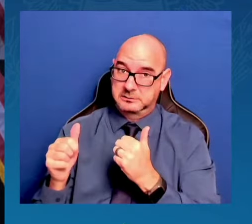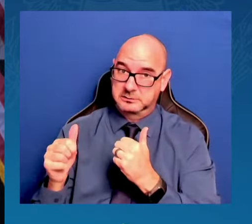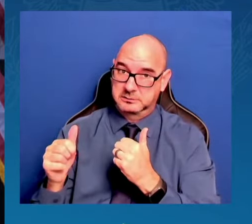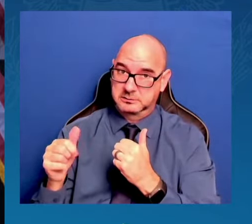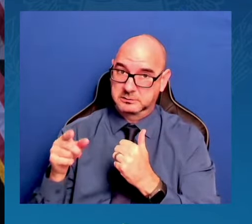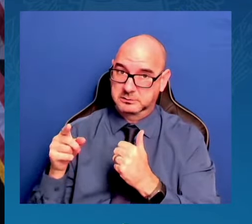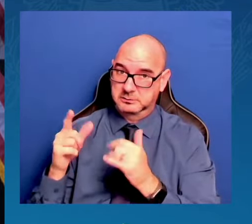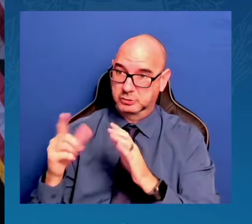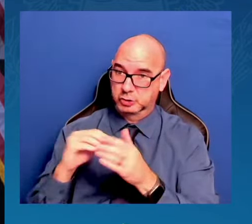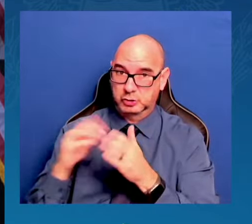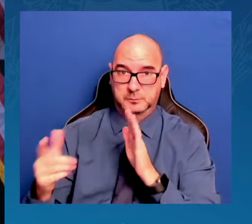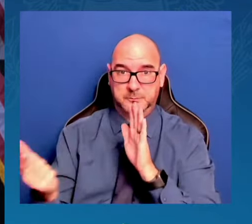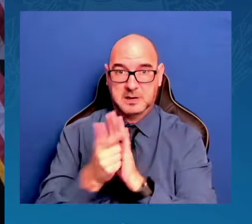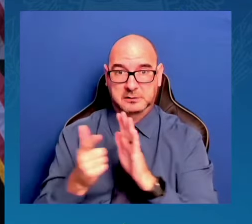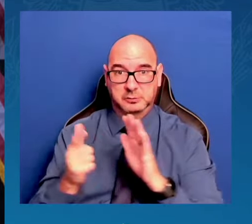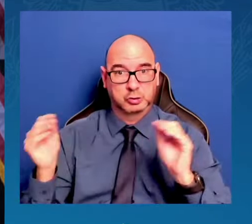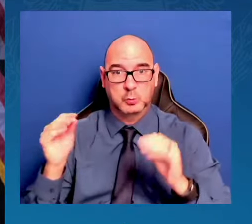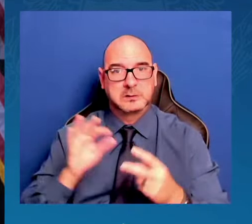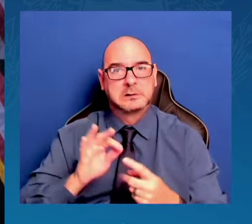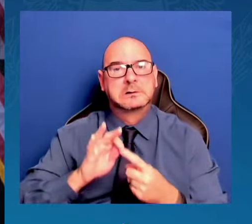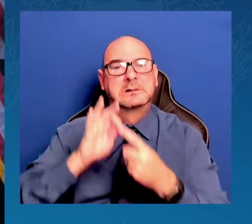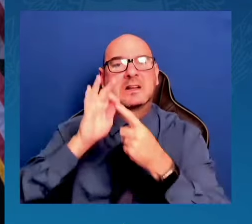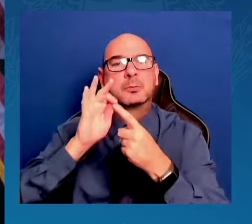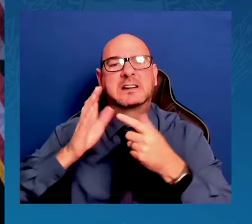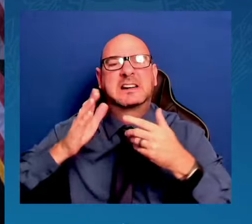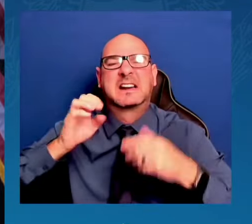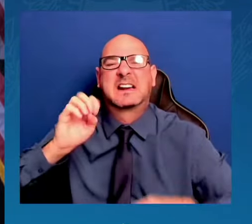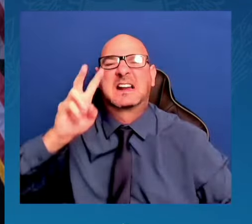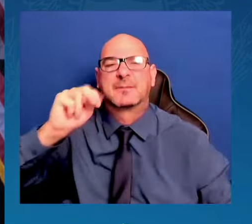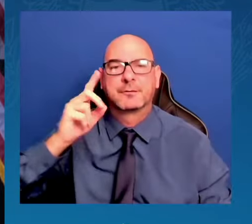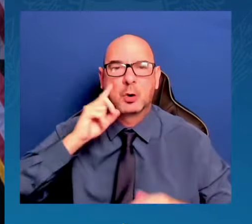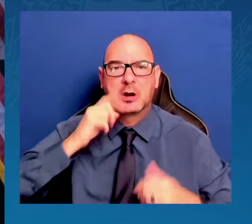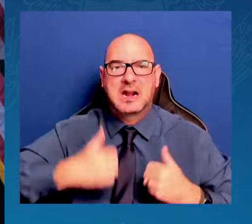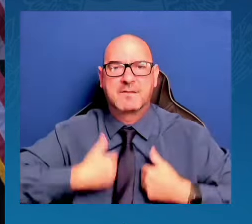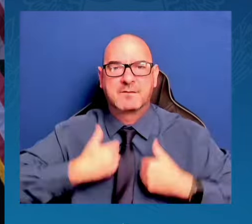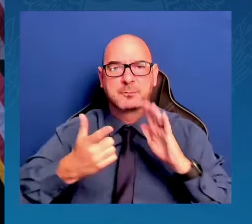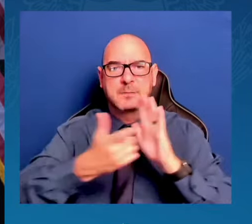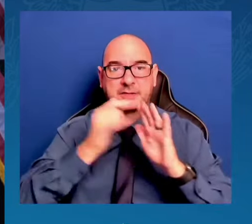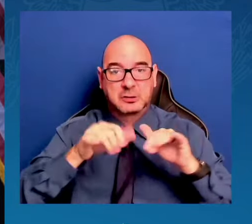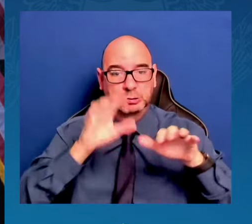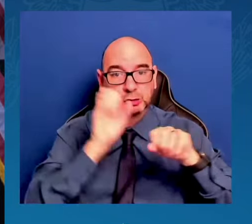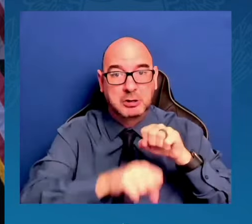even for the survivors of crimes like rape and child molestation and human trafficking.